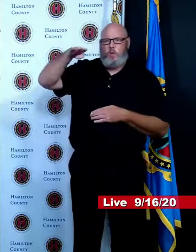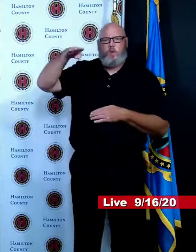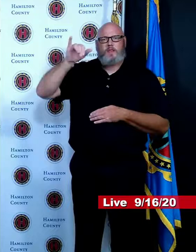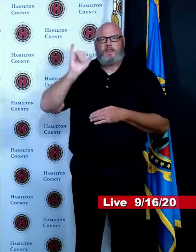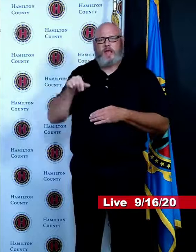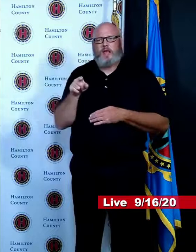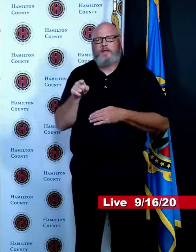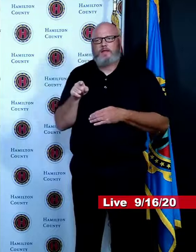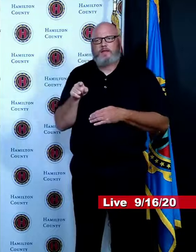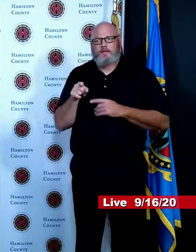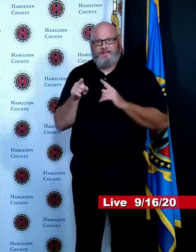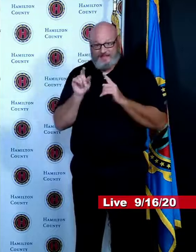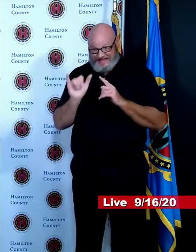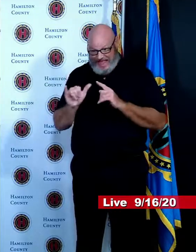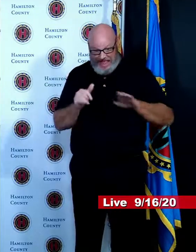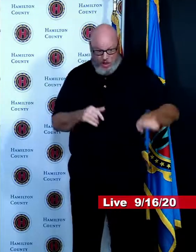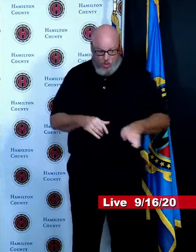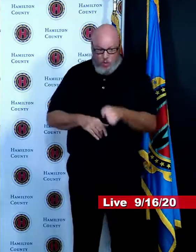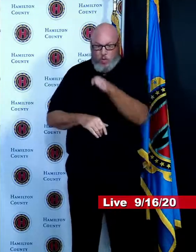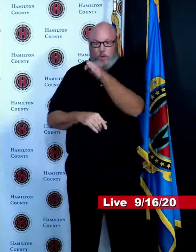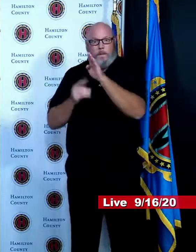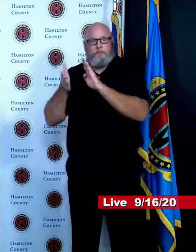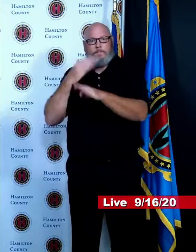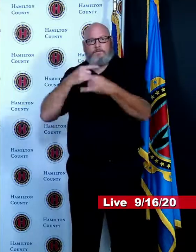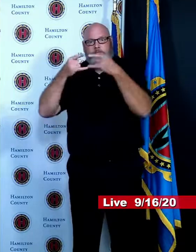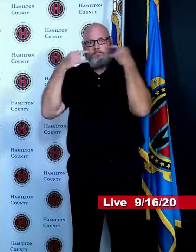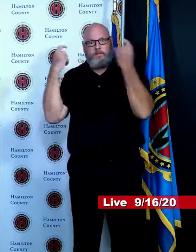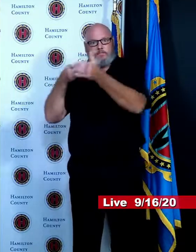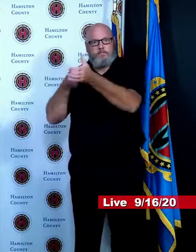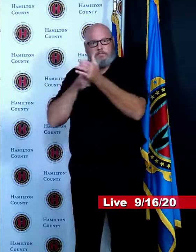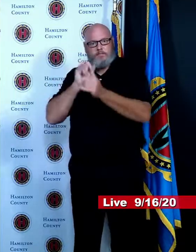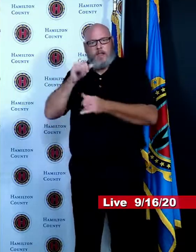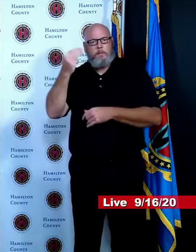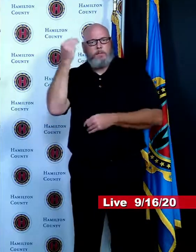increased spread you see a red line there and that is when the mask